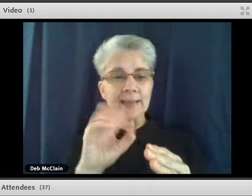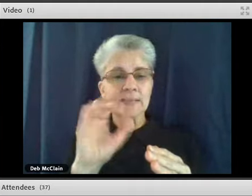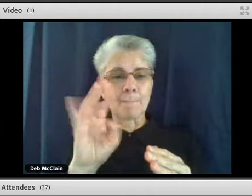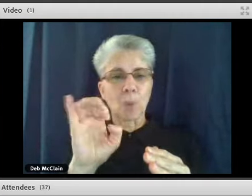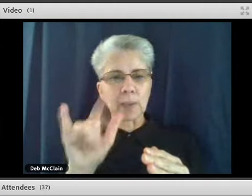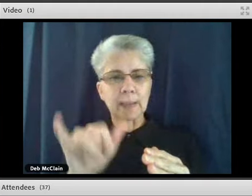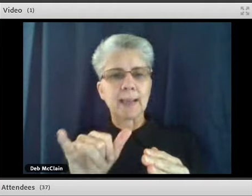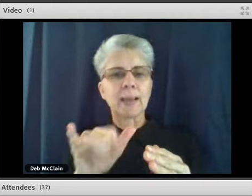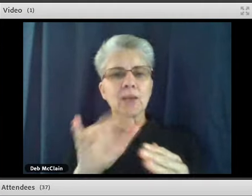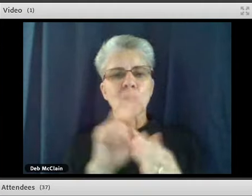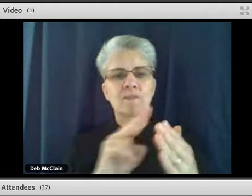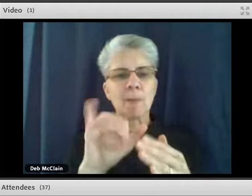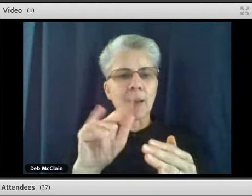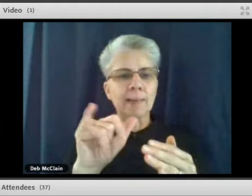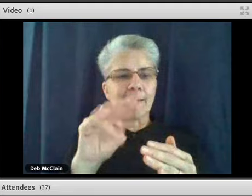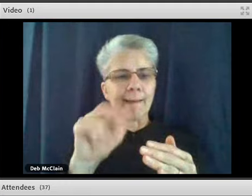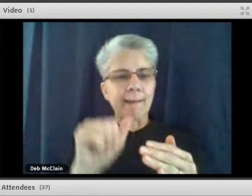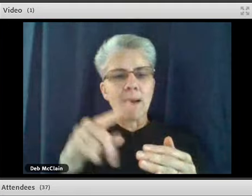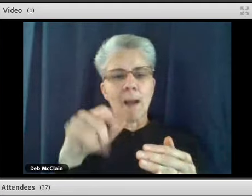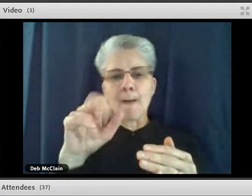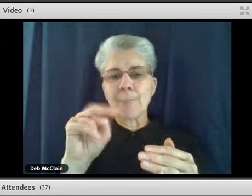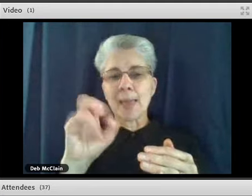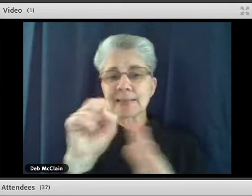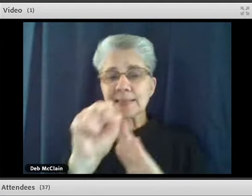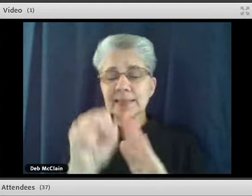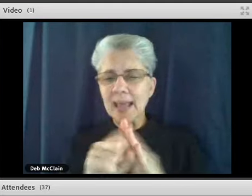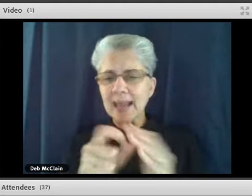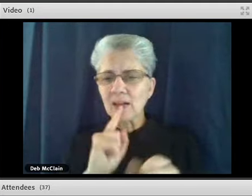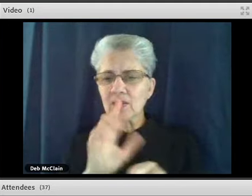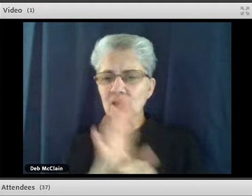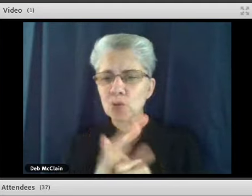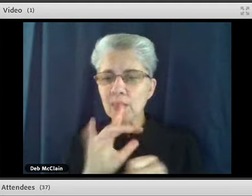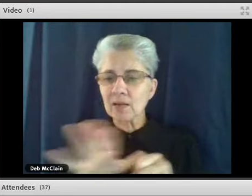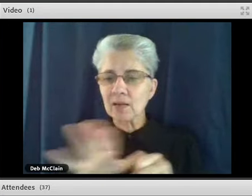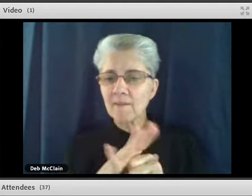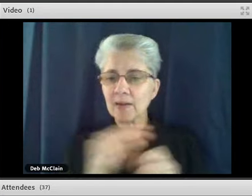the University of Montana, Penn State. If you have something else, how can they ensure